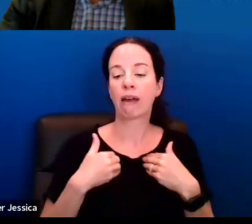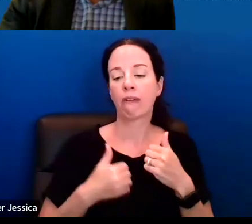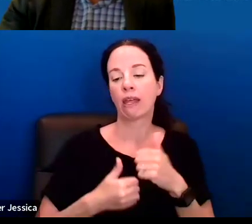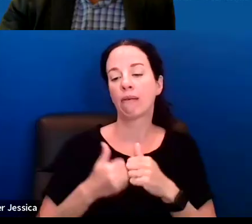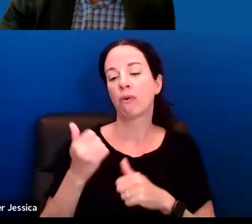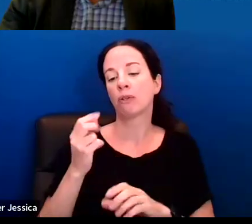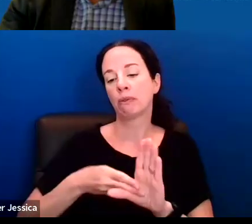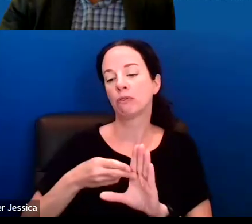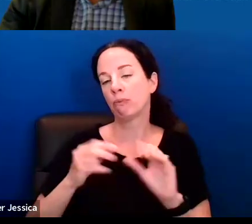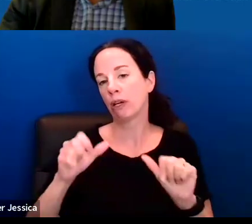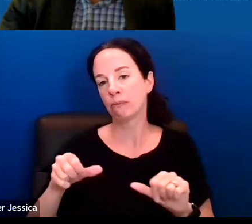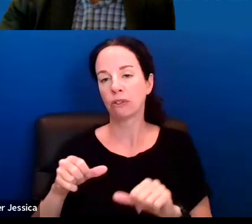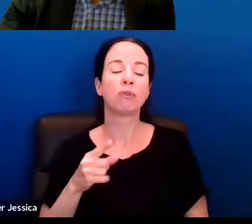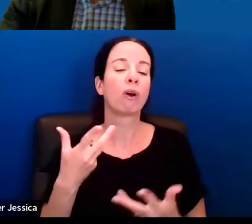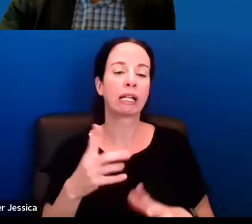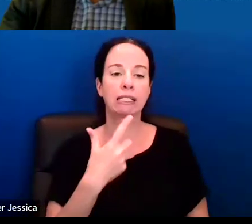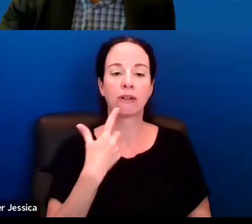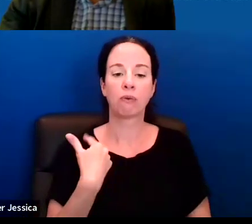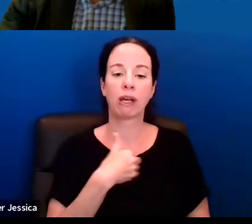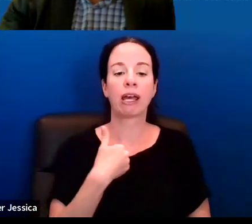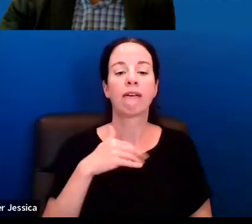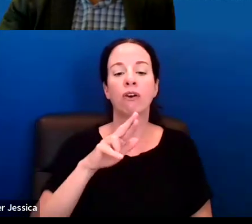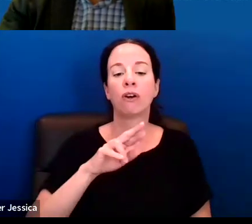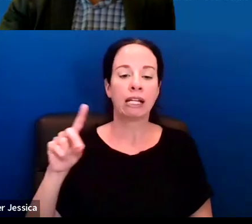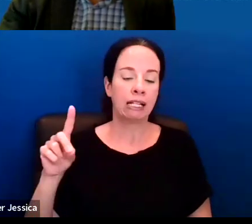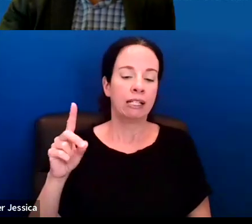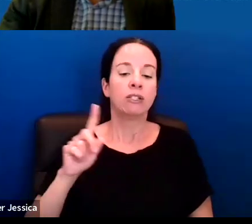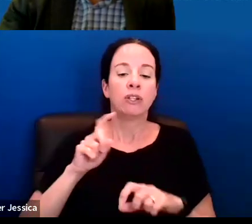as you said, we have the RDD survey, the statewide survey, and then we're gonna have this online